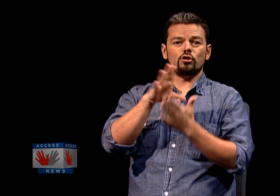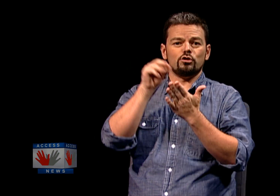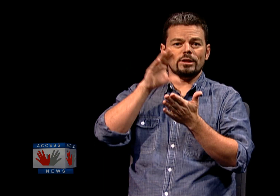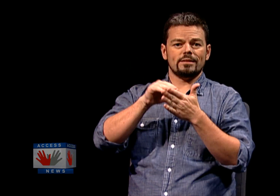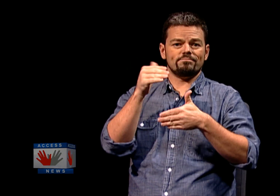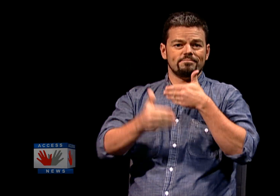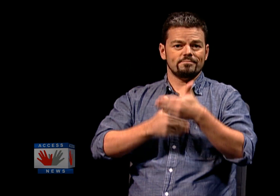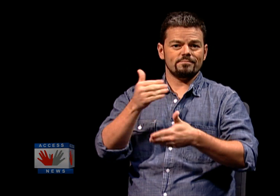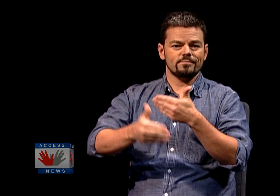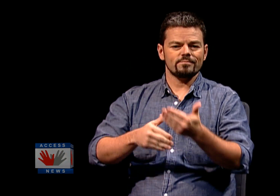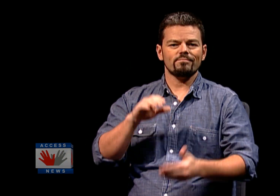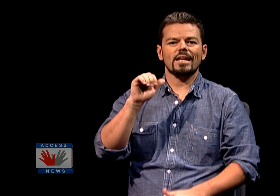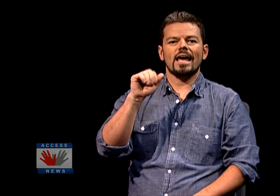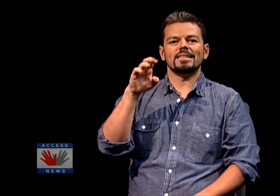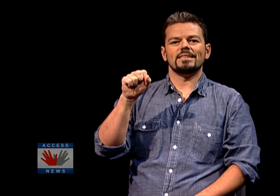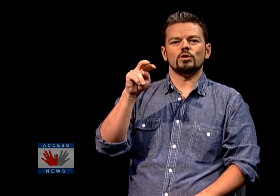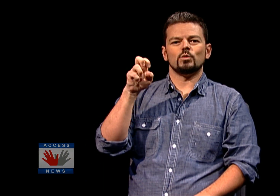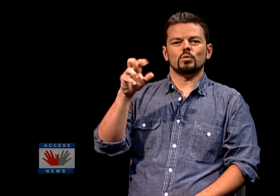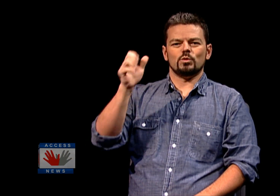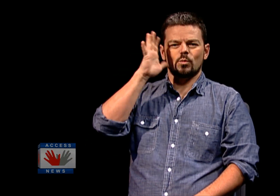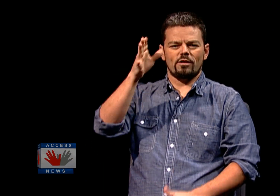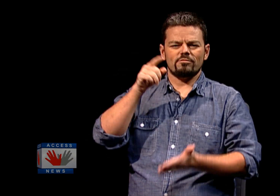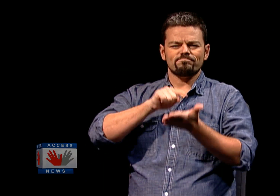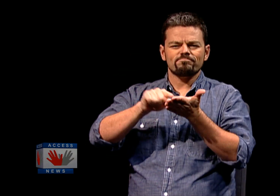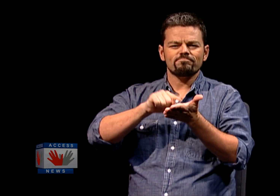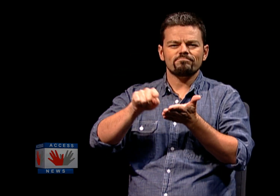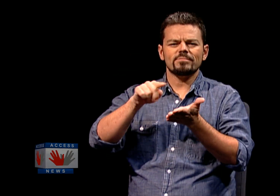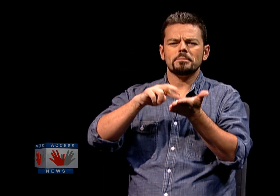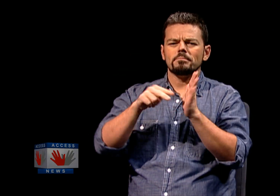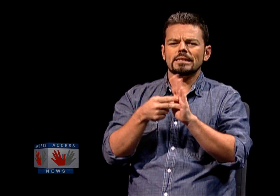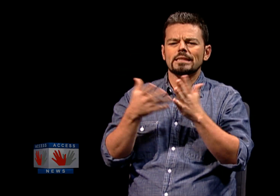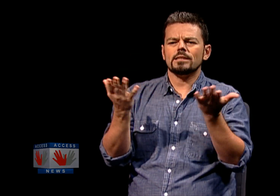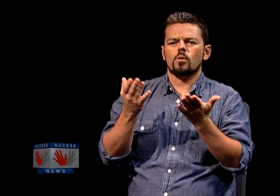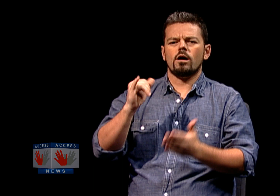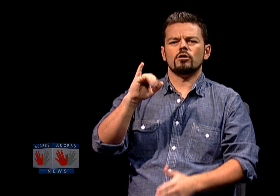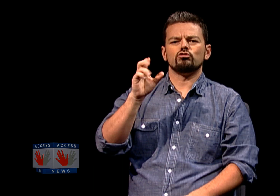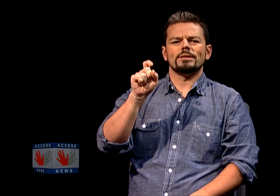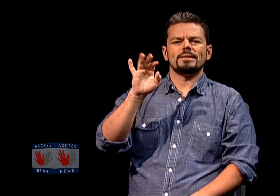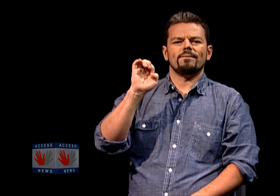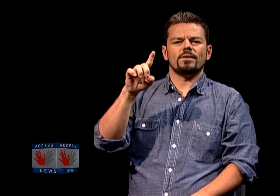AS PART OF OUR CIVIC LEARNING SEGMENTS, ACCESS NEWS WILL EXPLORE THE MEANING